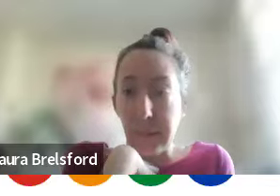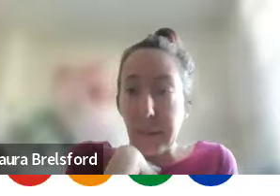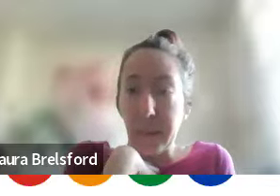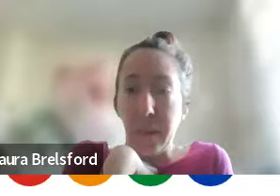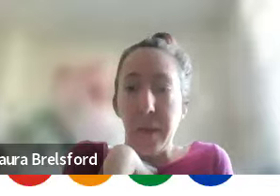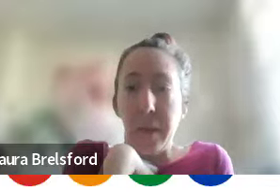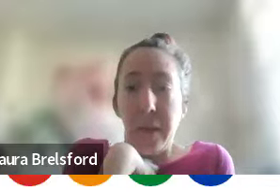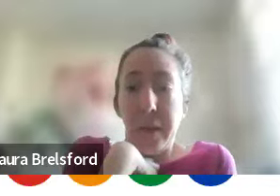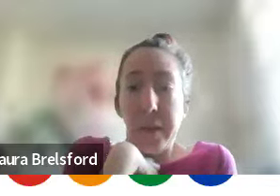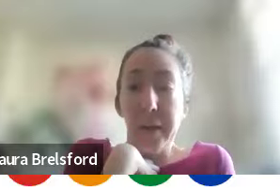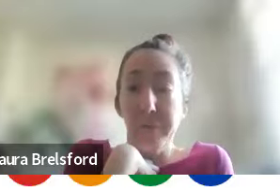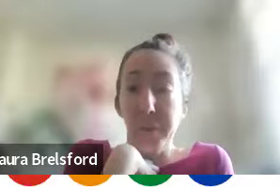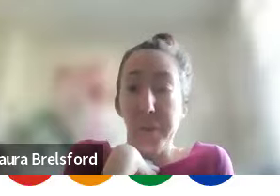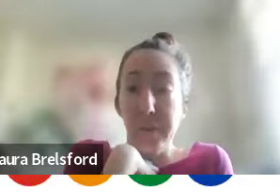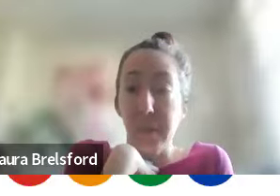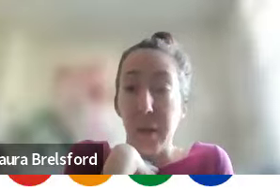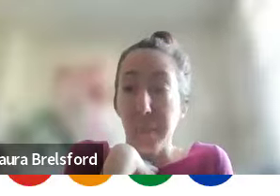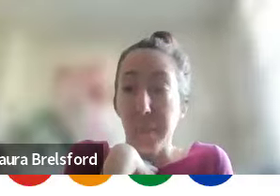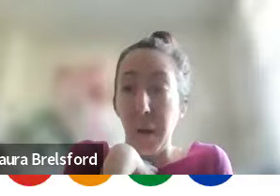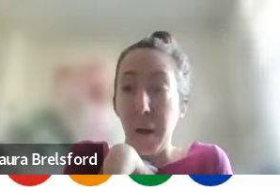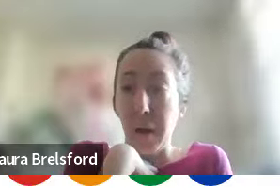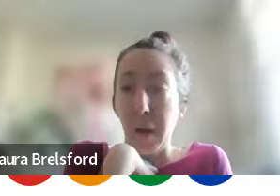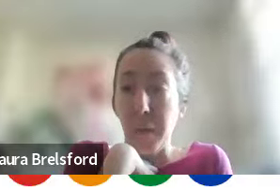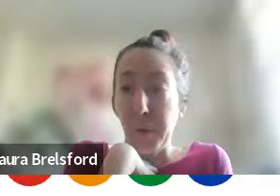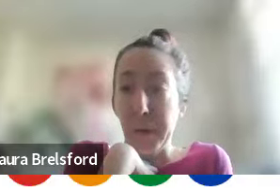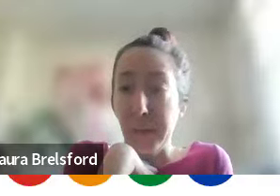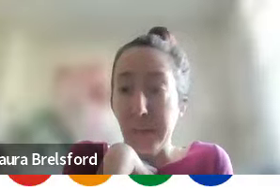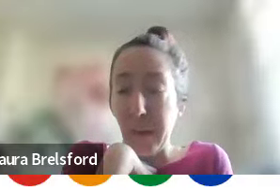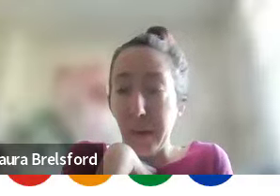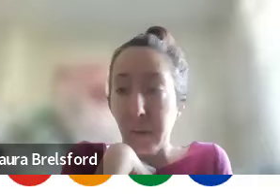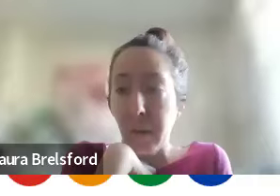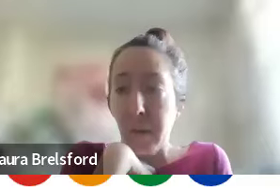A MASTER PLAN TO MAKE SURE WE GOT